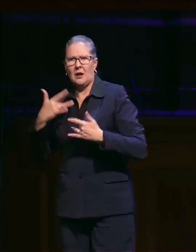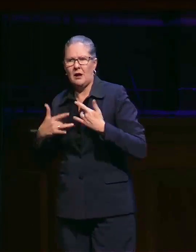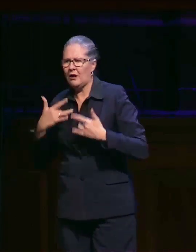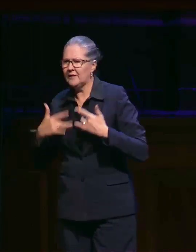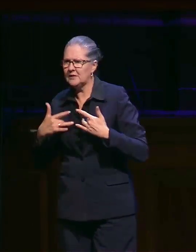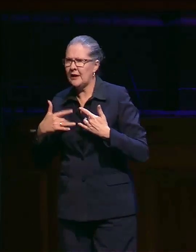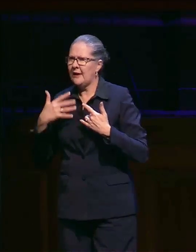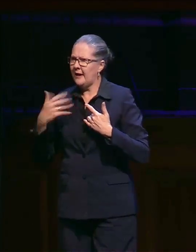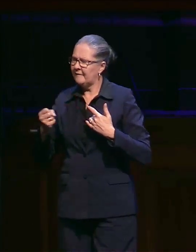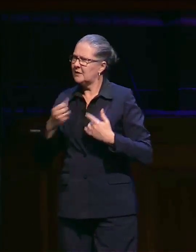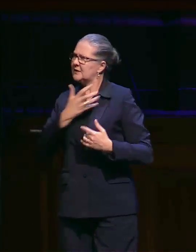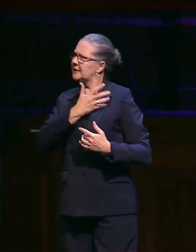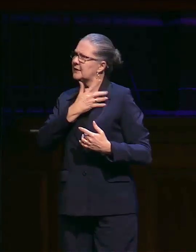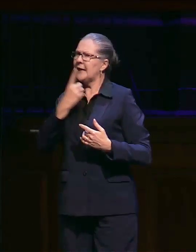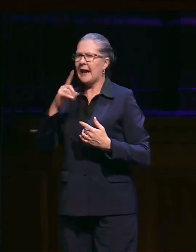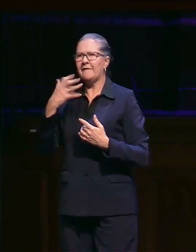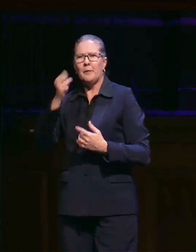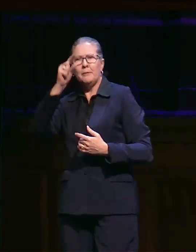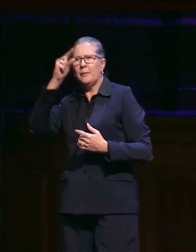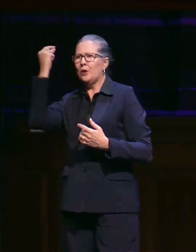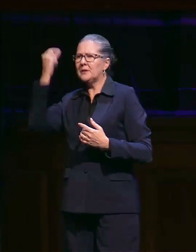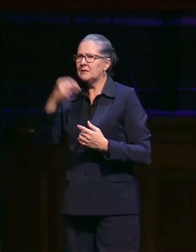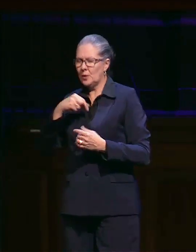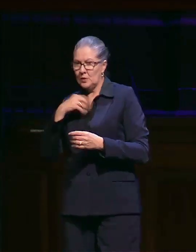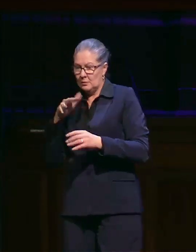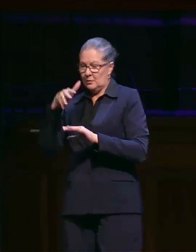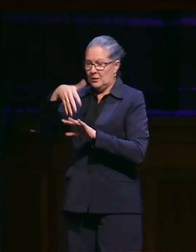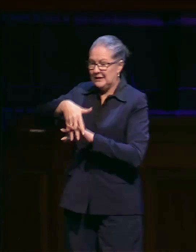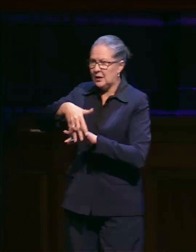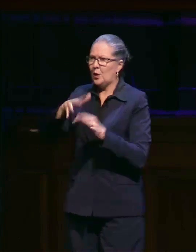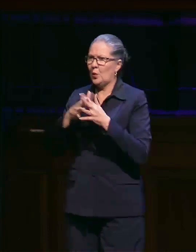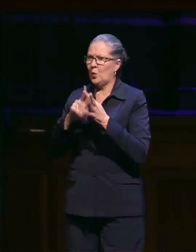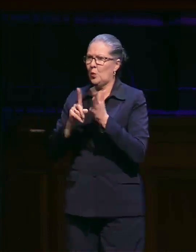dignity and purpose we embedded wellbeing at every stage of the creation